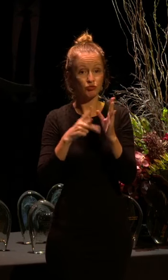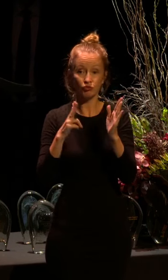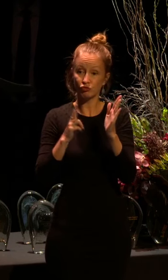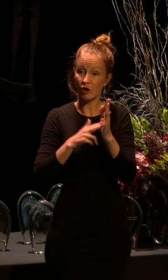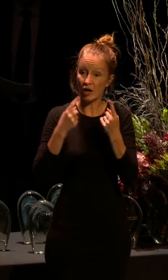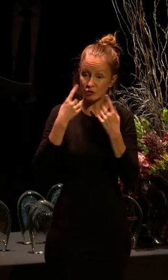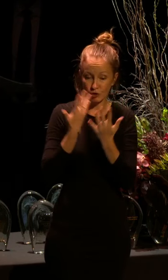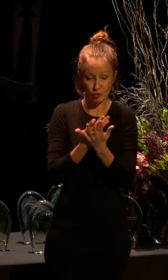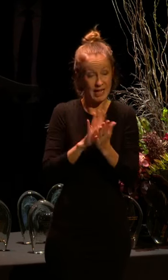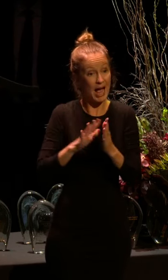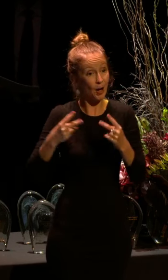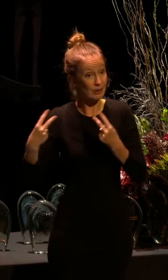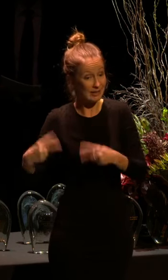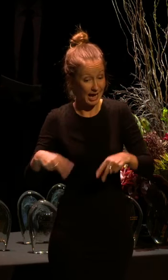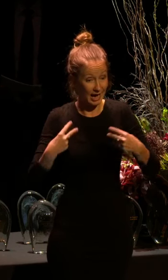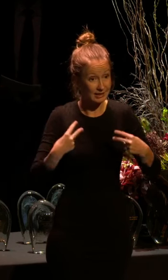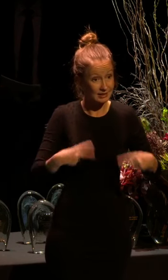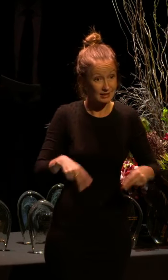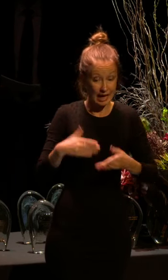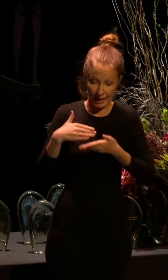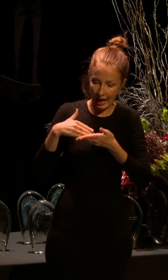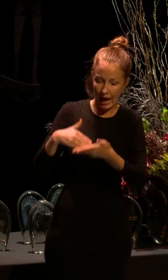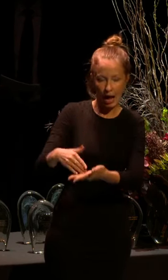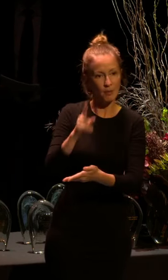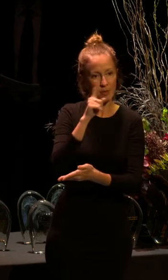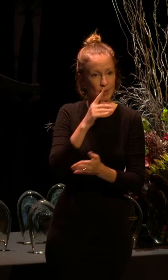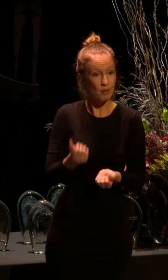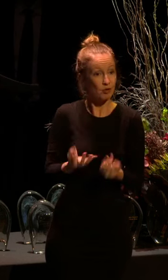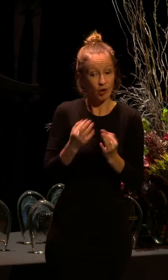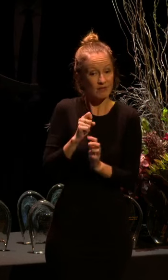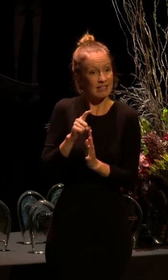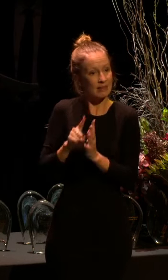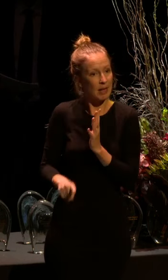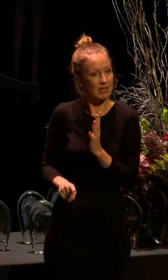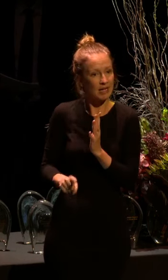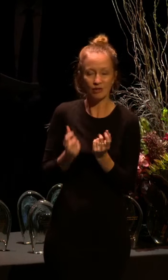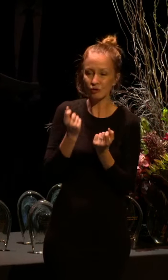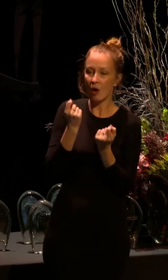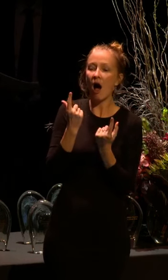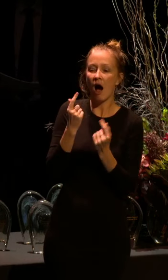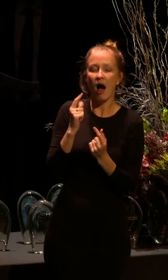can help those of us who do not have disability to understand what disability means.